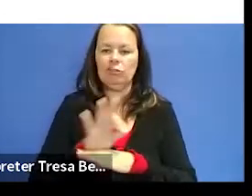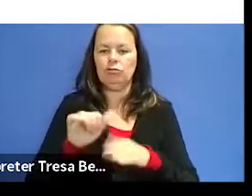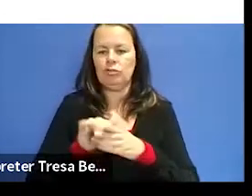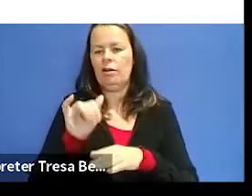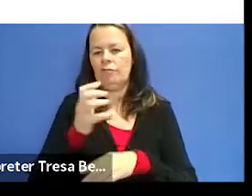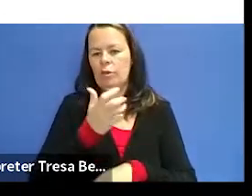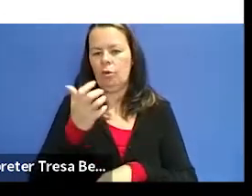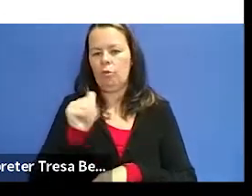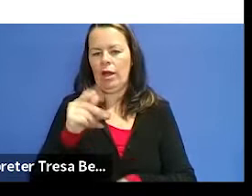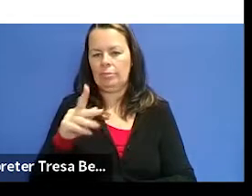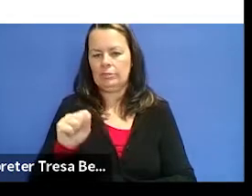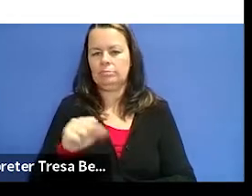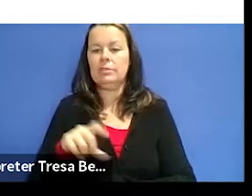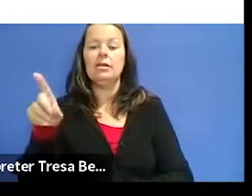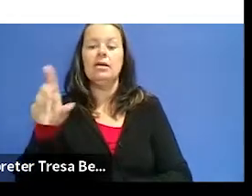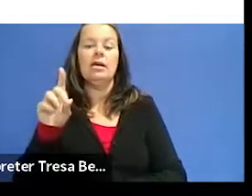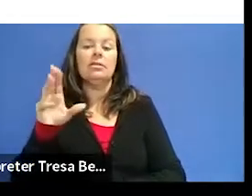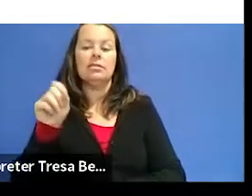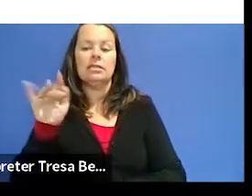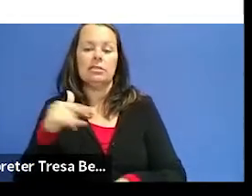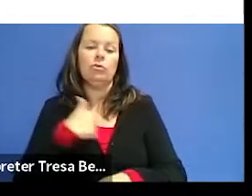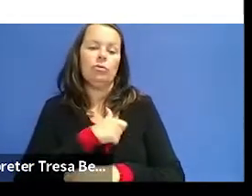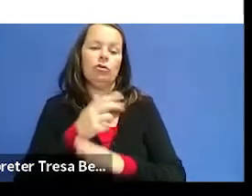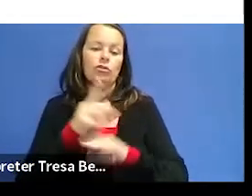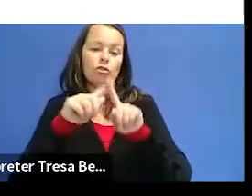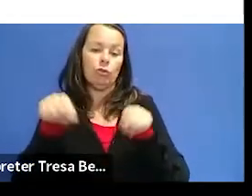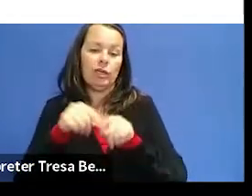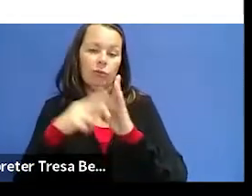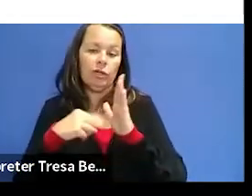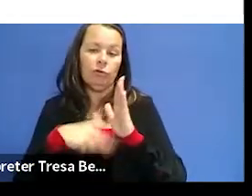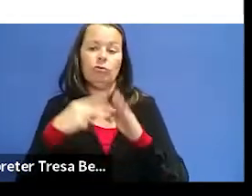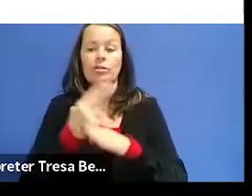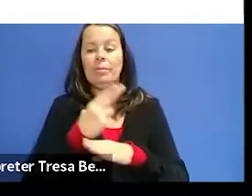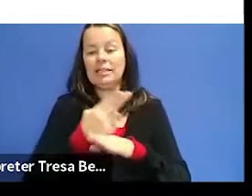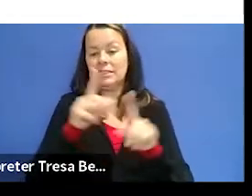So we were using the screen reader usability testing for the registration process for the free apps.